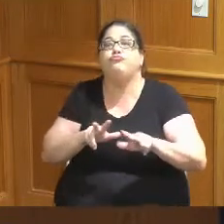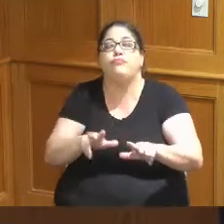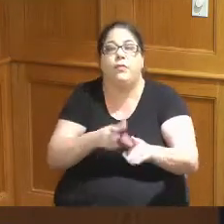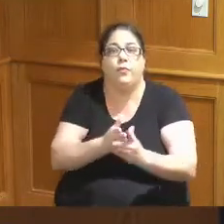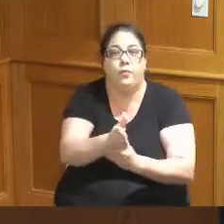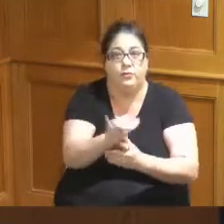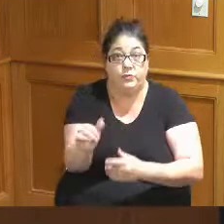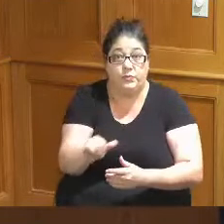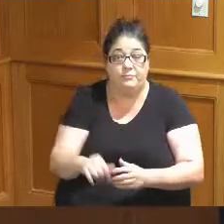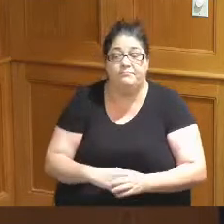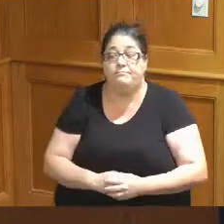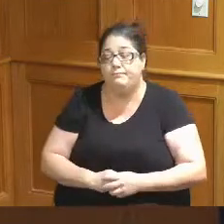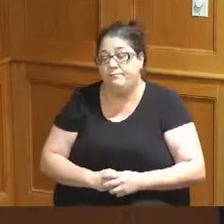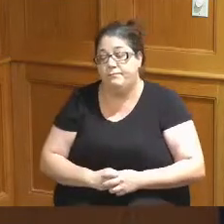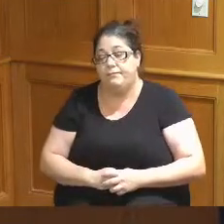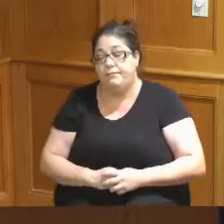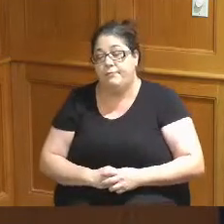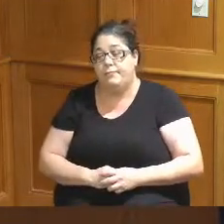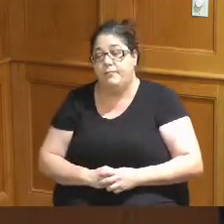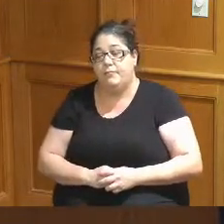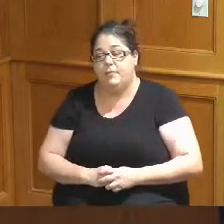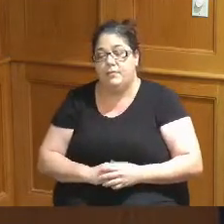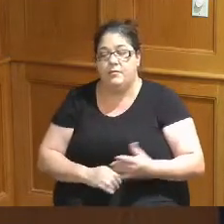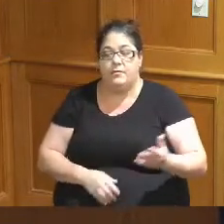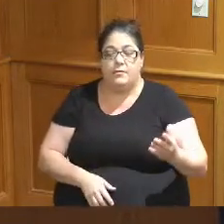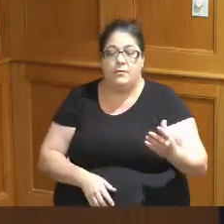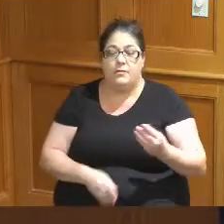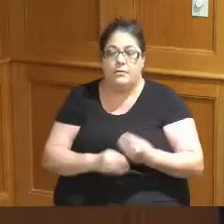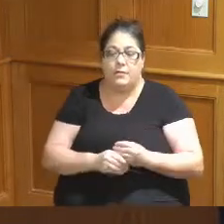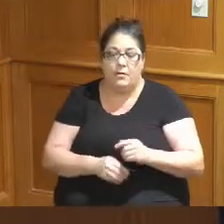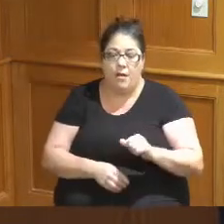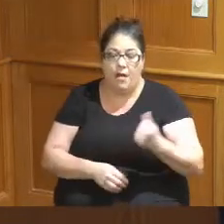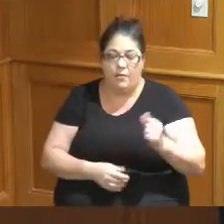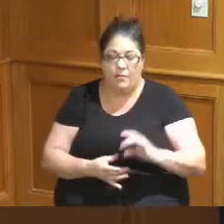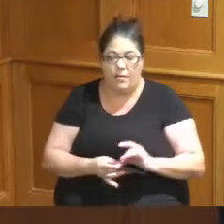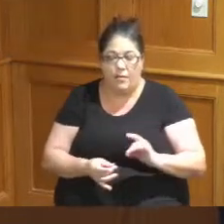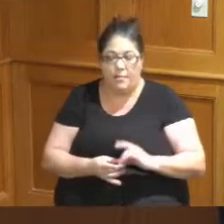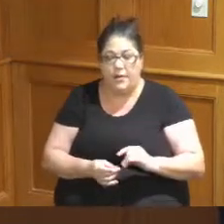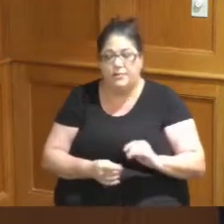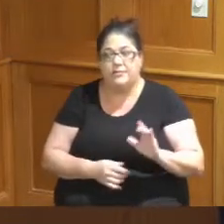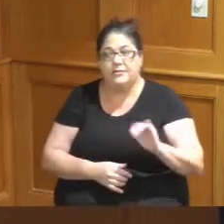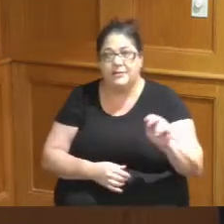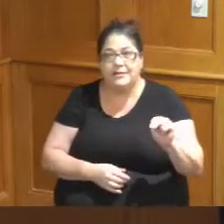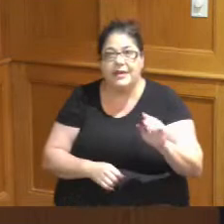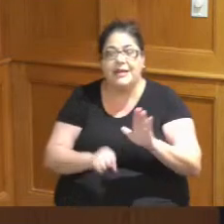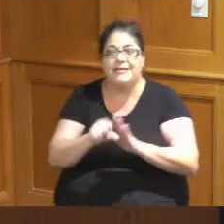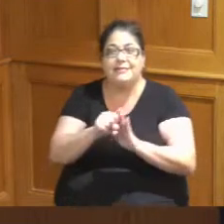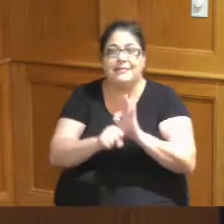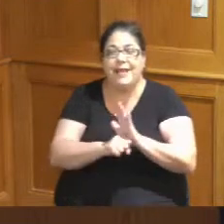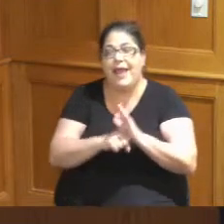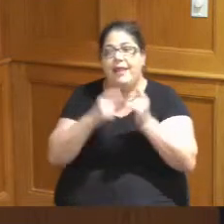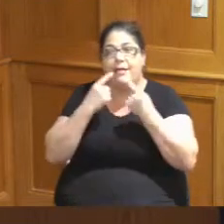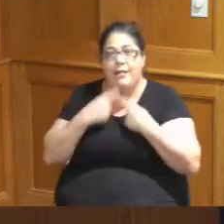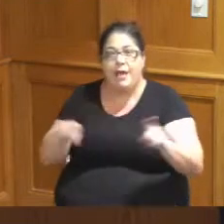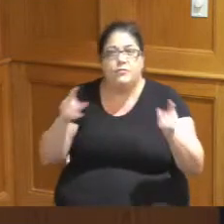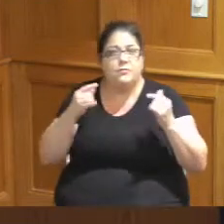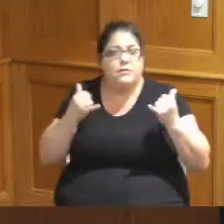about it in addition I was also with Cincinnati State announcement today which I thought was huge